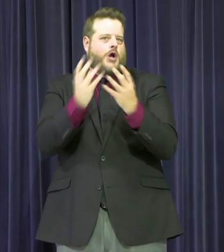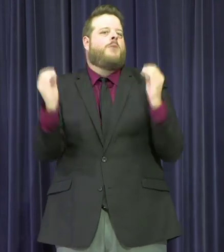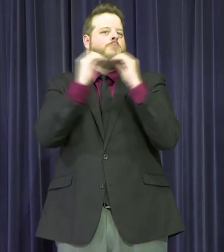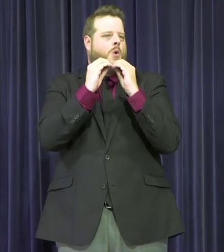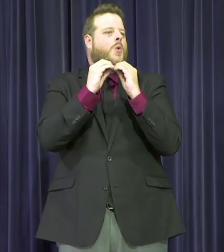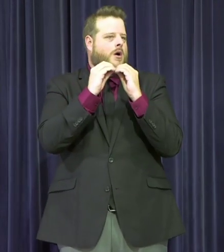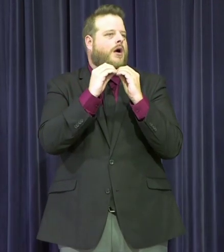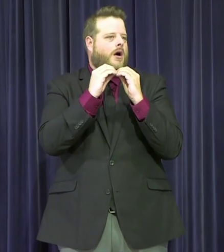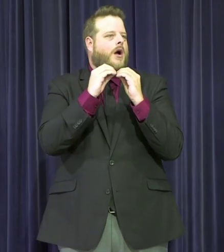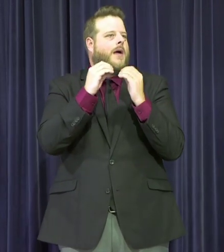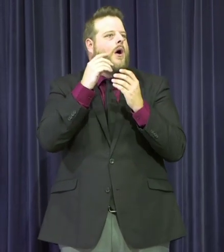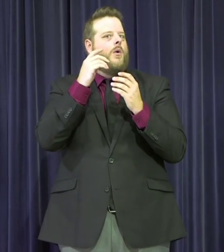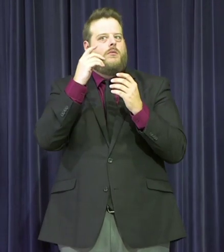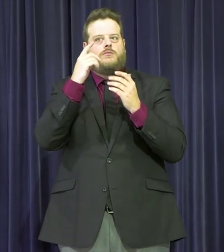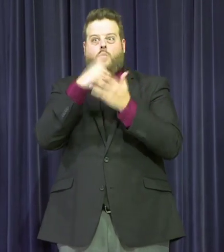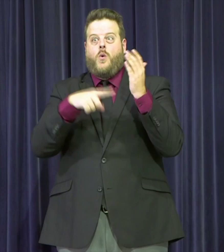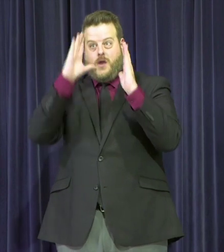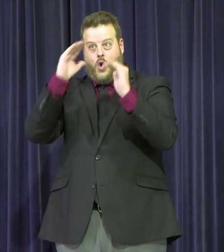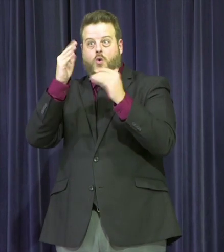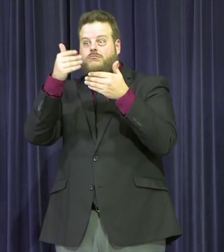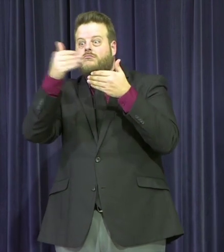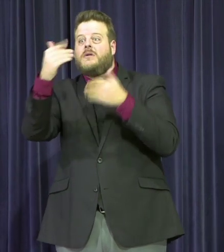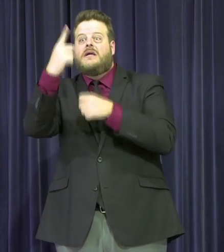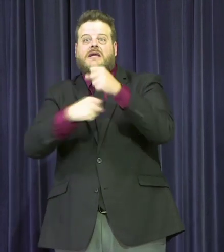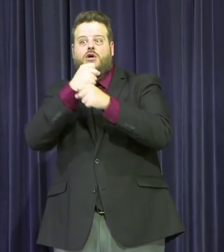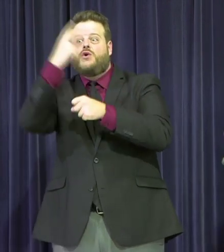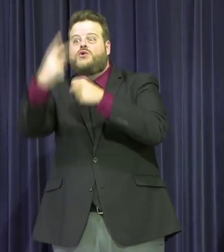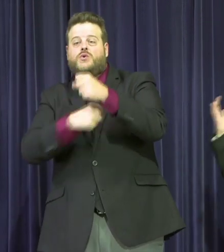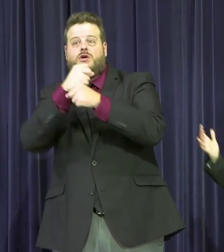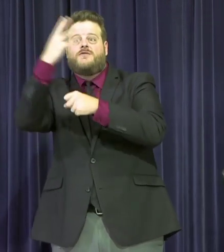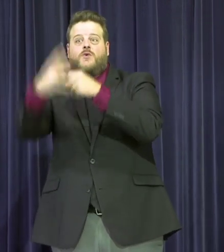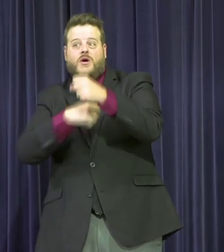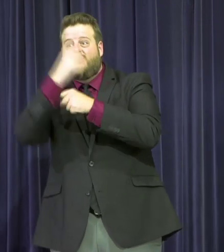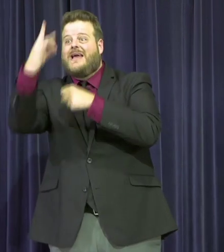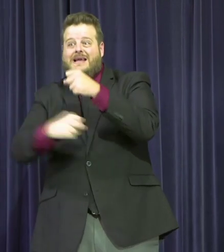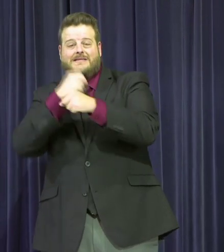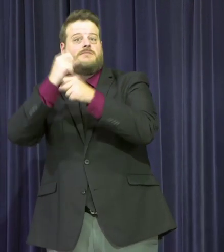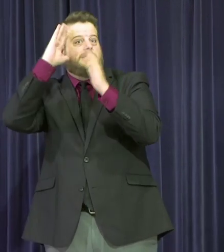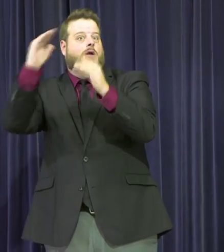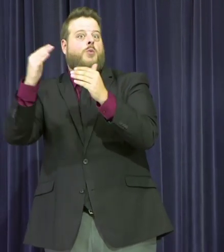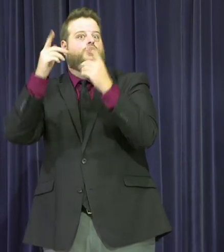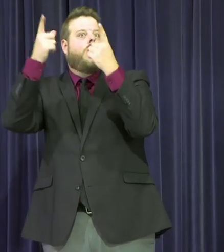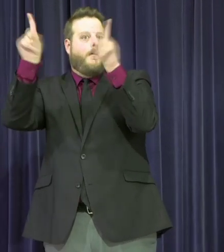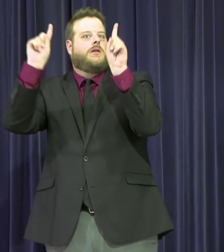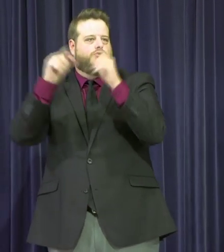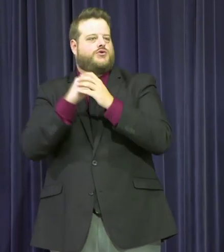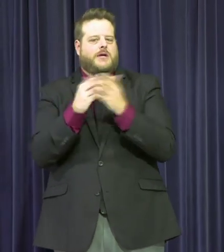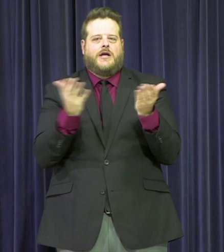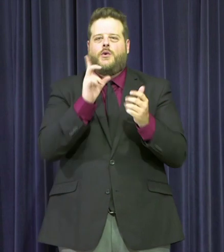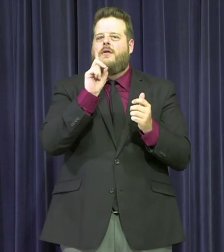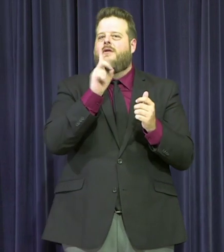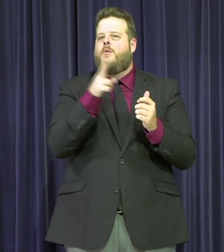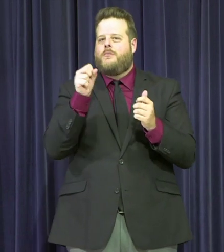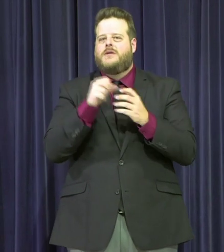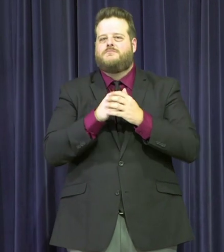what we hope to accomplish in the next 4 years-8 years-10 years here at the department.